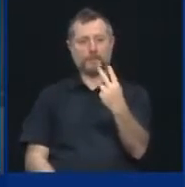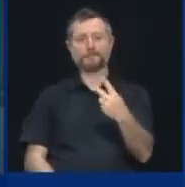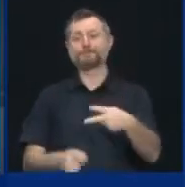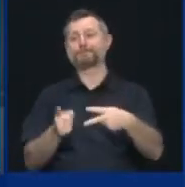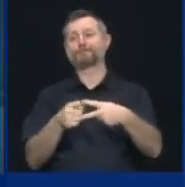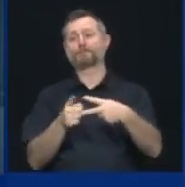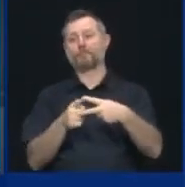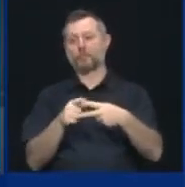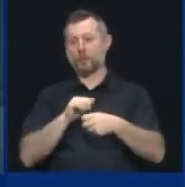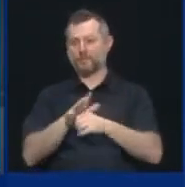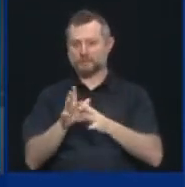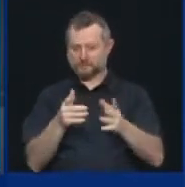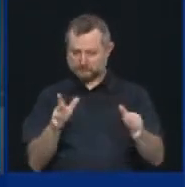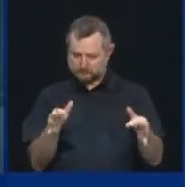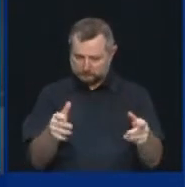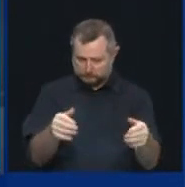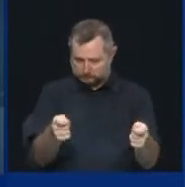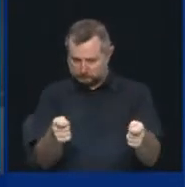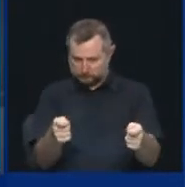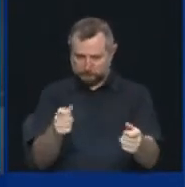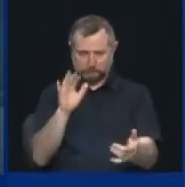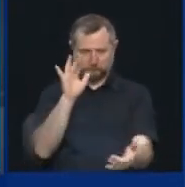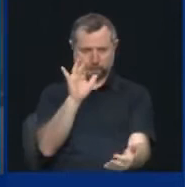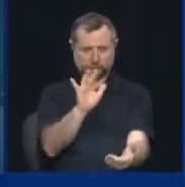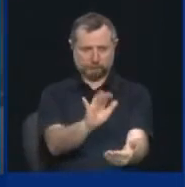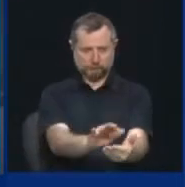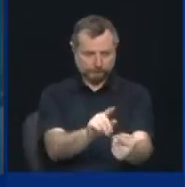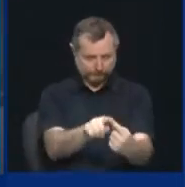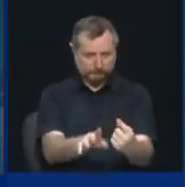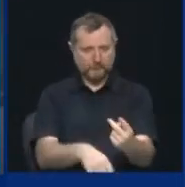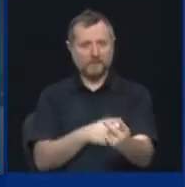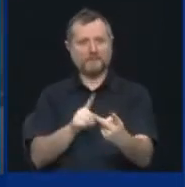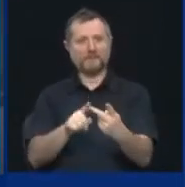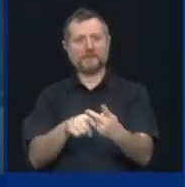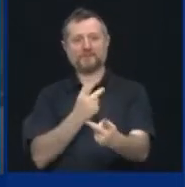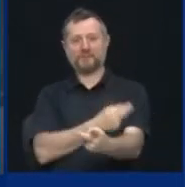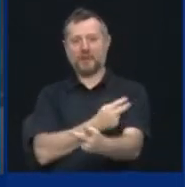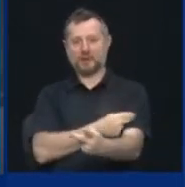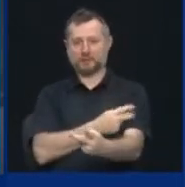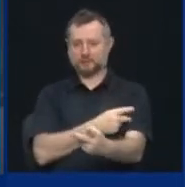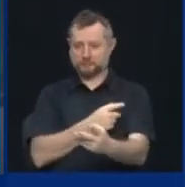THE STATE IS WORKING ON TWO GOALS AS A PRIMARY FOCUS, FIRST